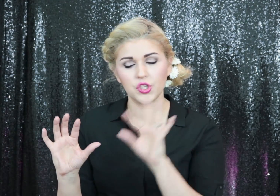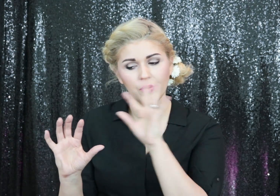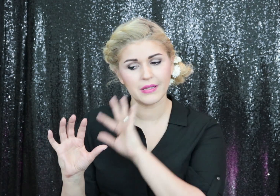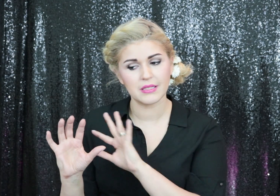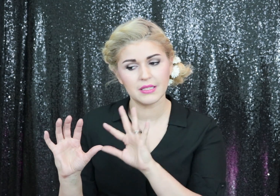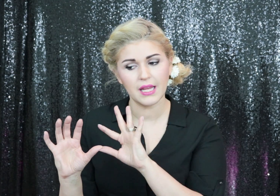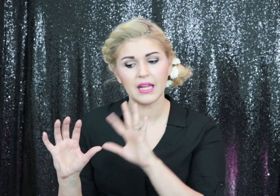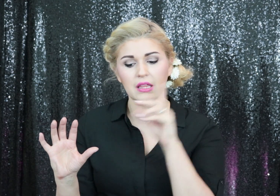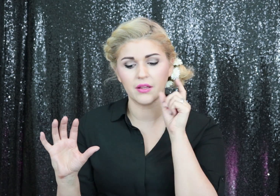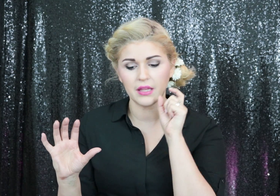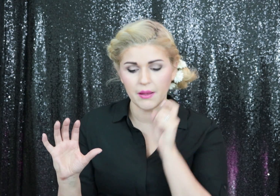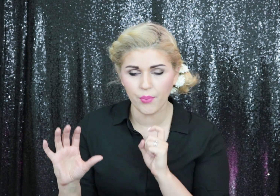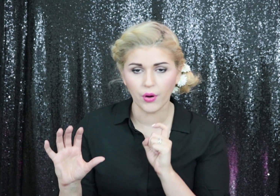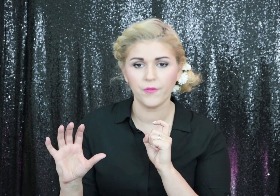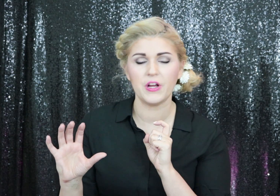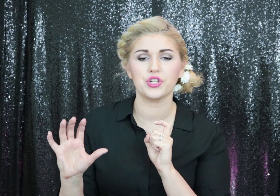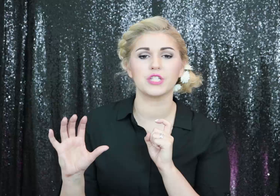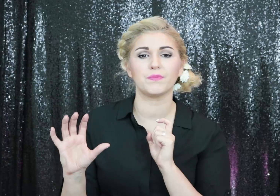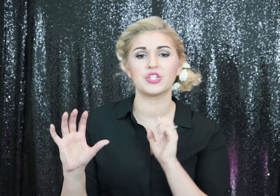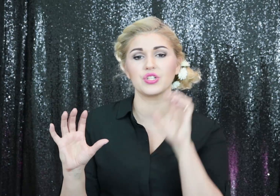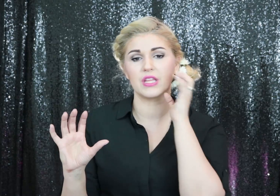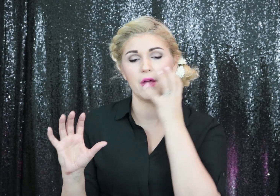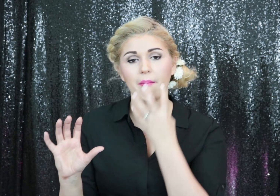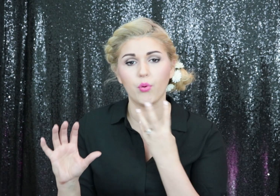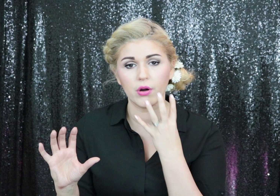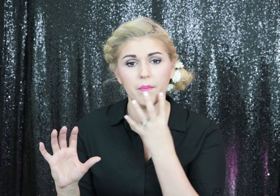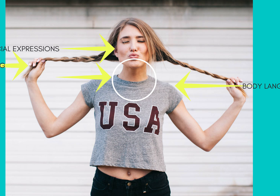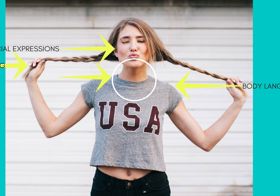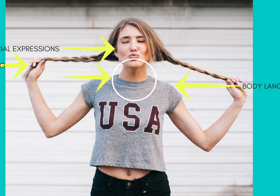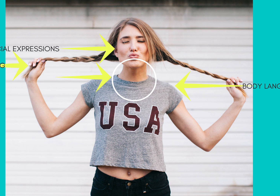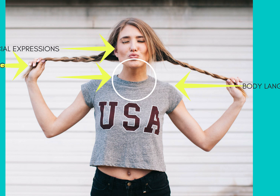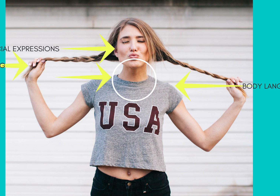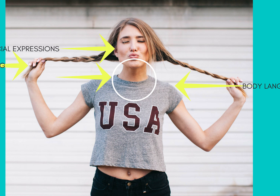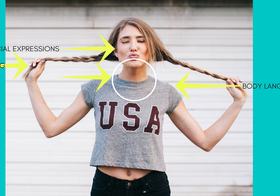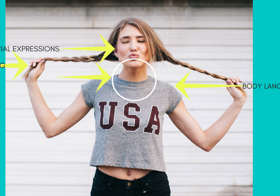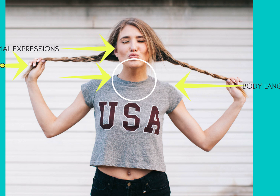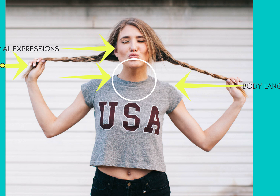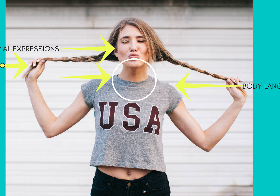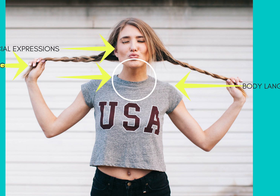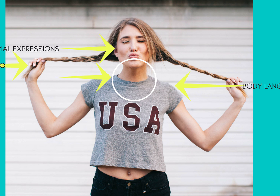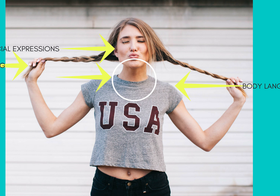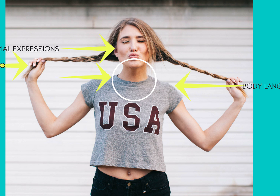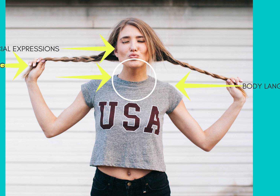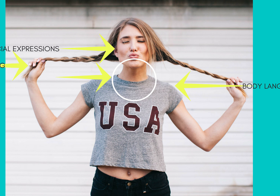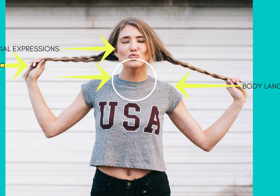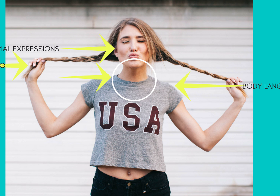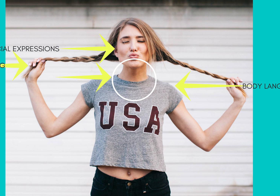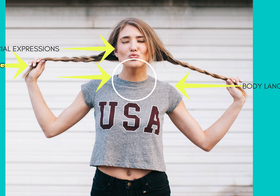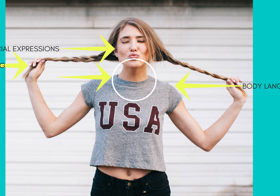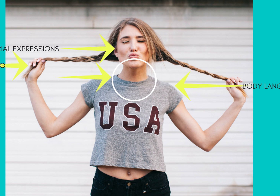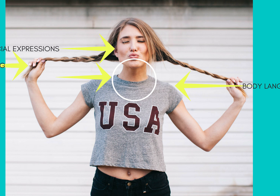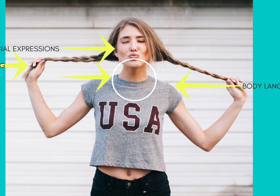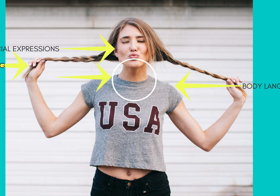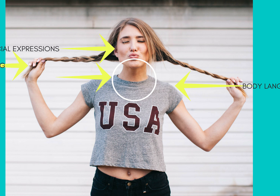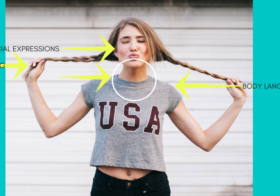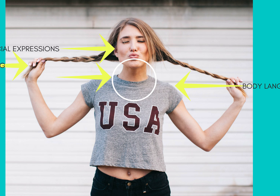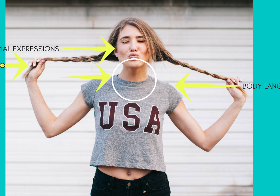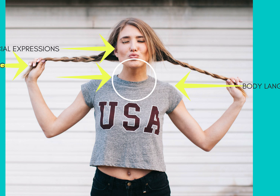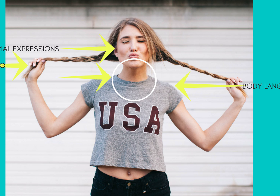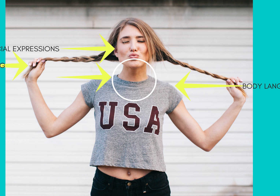So you can see that the important facial expressions and the important mouth movements that accompany the finger spelling and you want to take in their body,